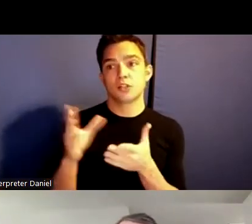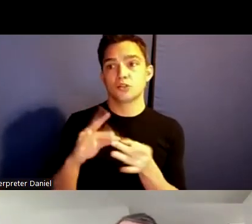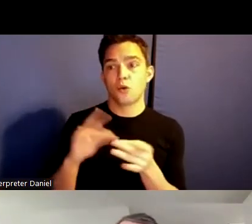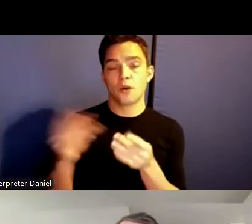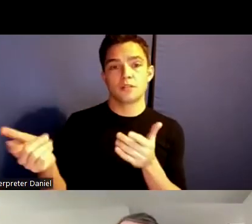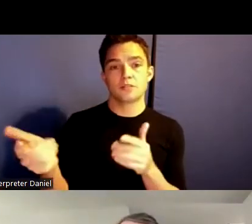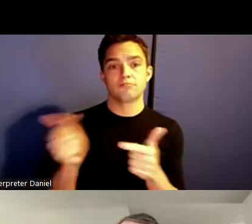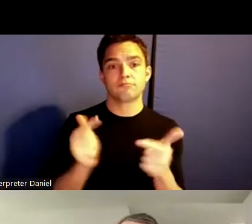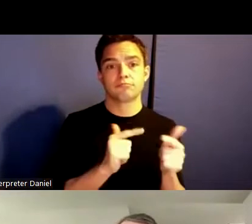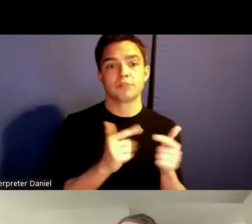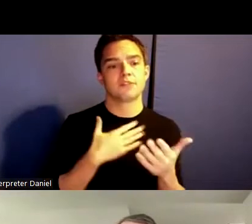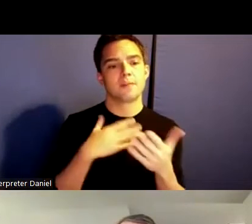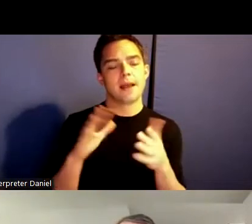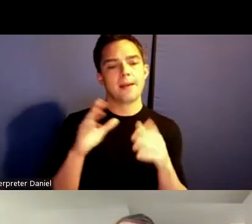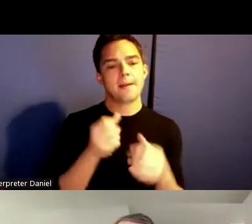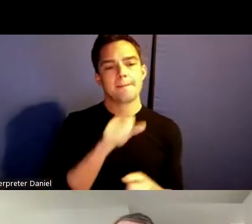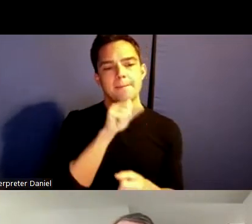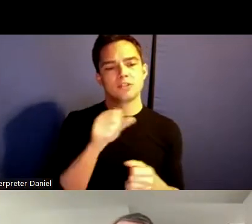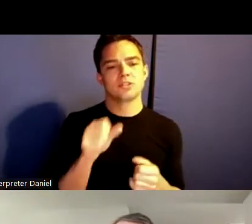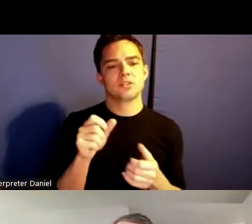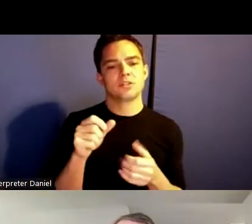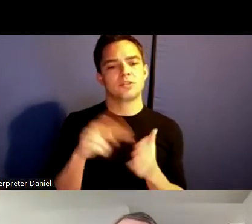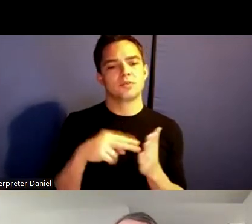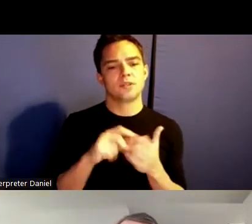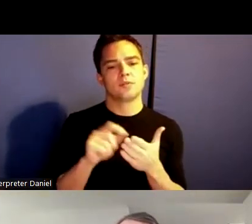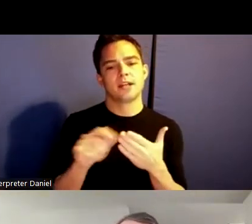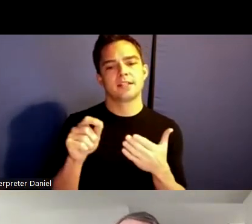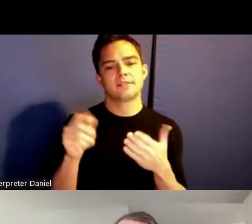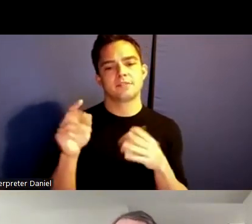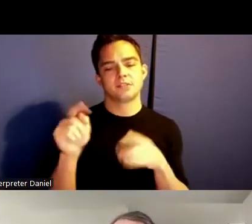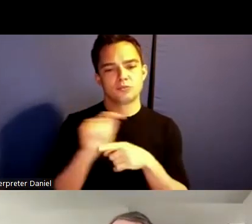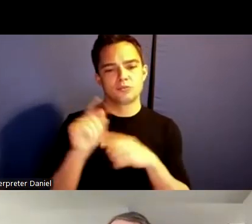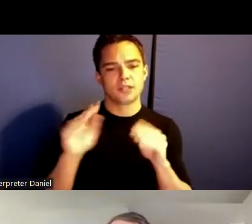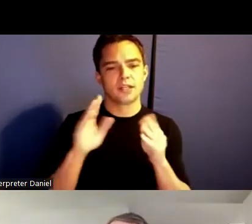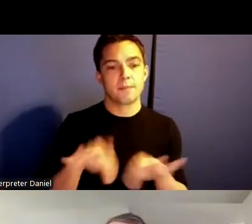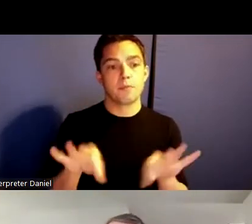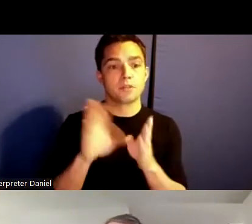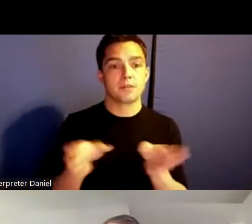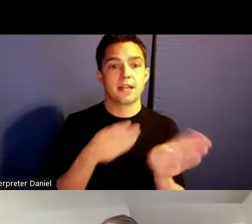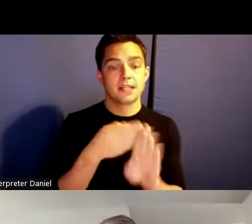my passion for thinking and writing and training about this and the importance of planning ahead and least some ways comes